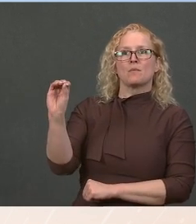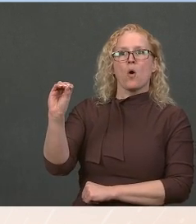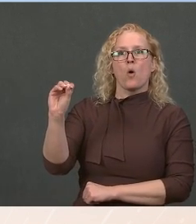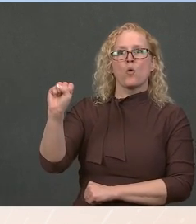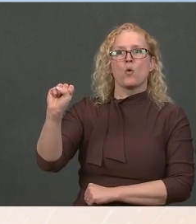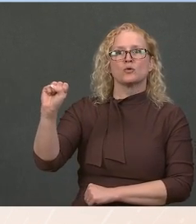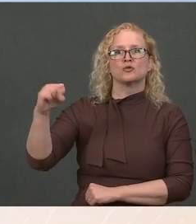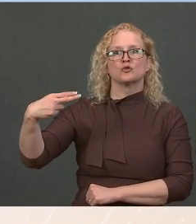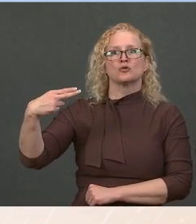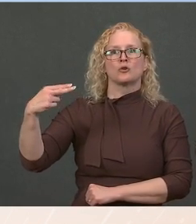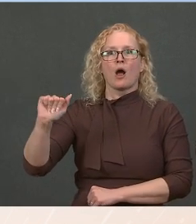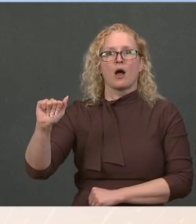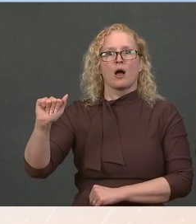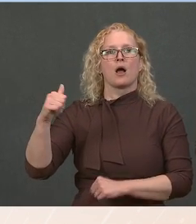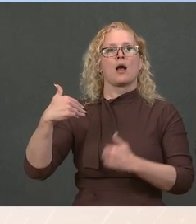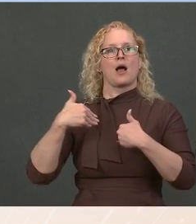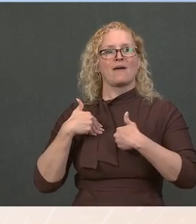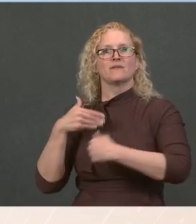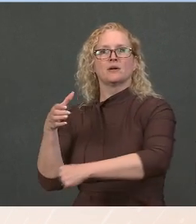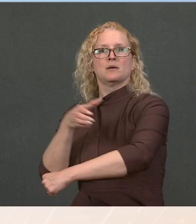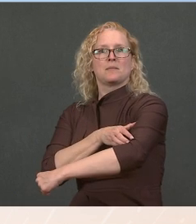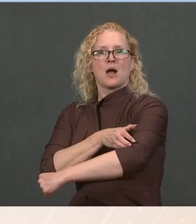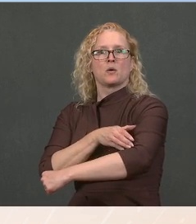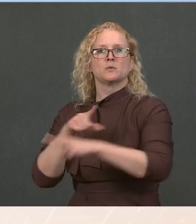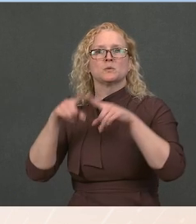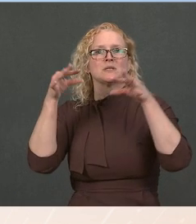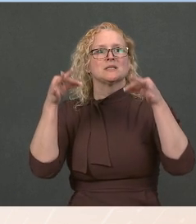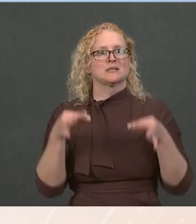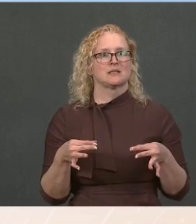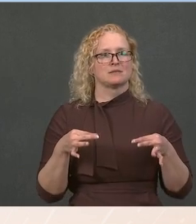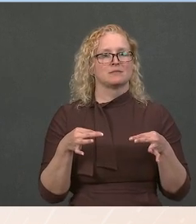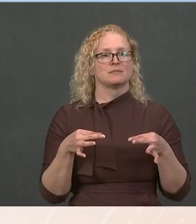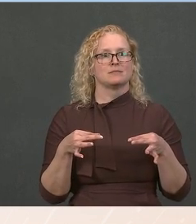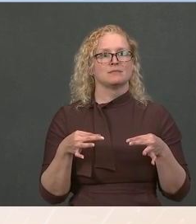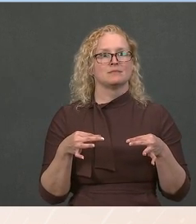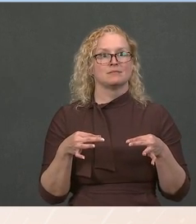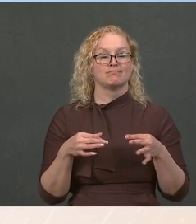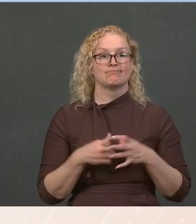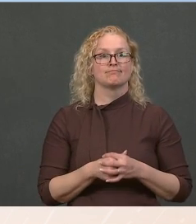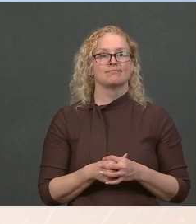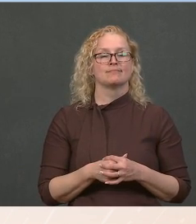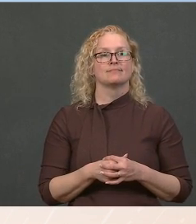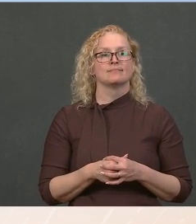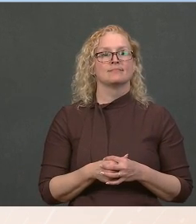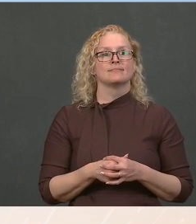And to reiterate, we focus on accelerating our path out of this pandemic and saving lives